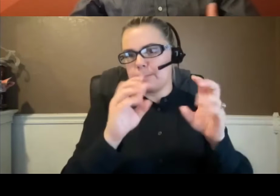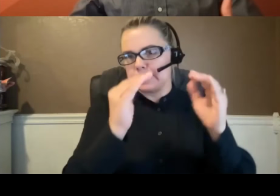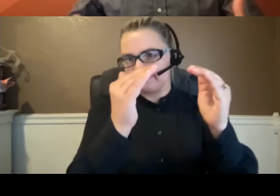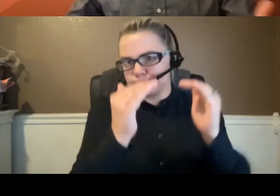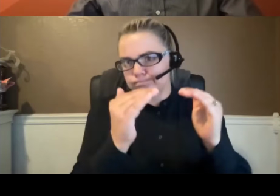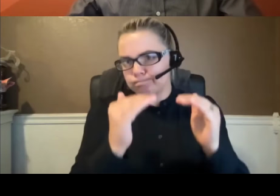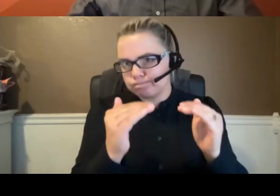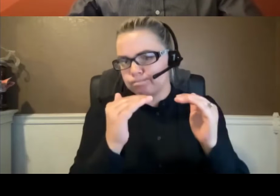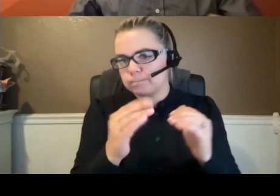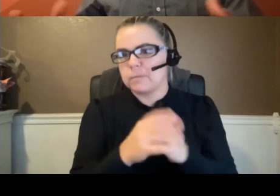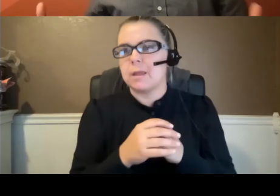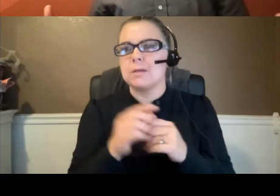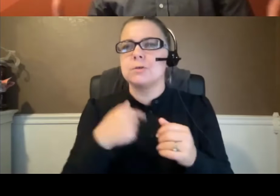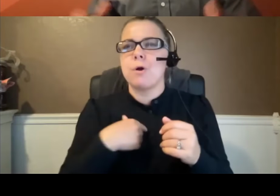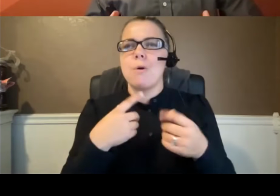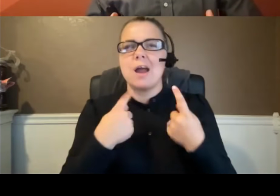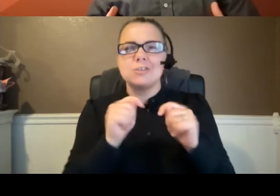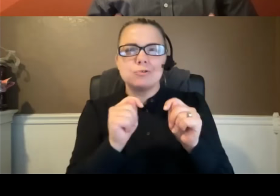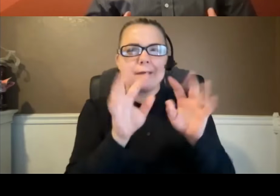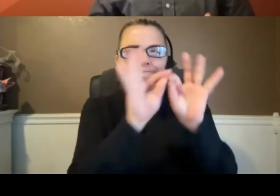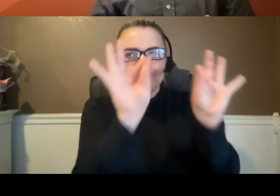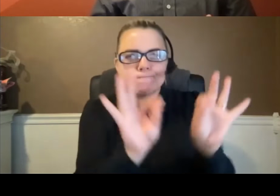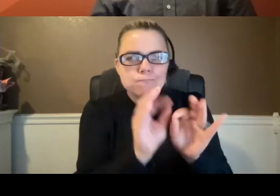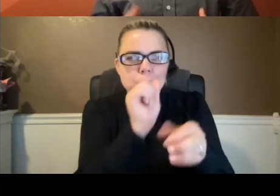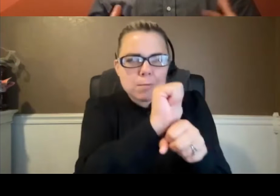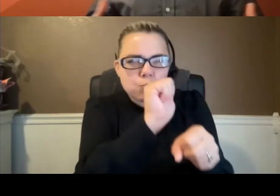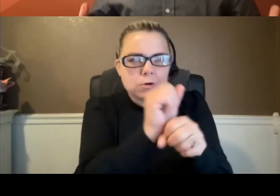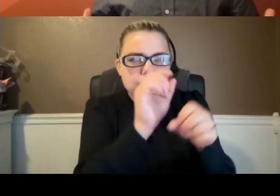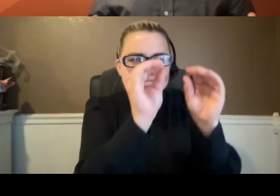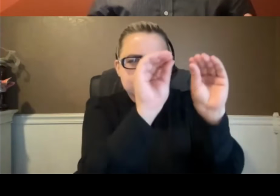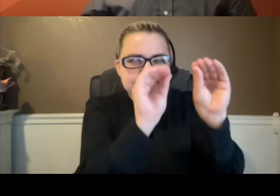together kind of a framework for thinking about some of these subject topics and organizing